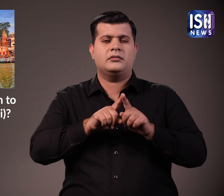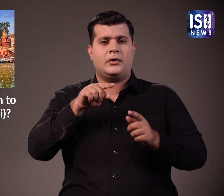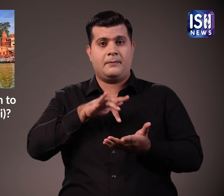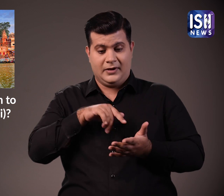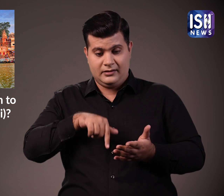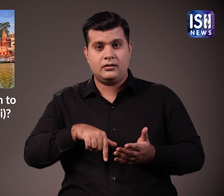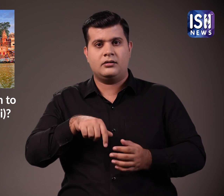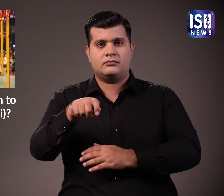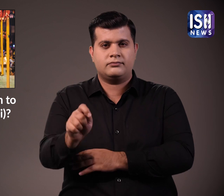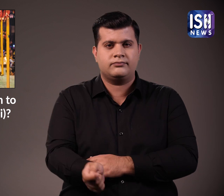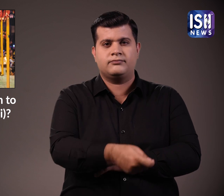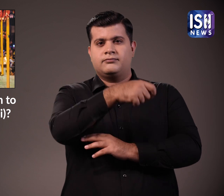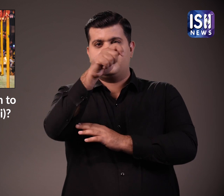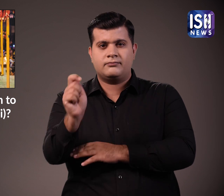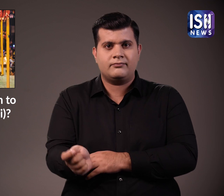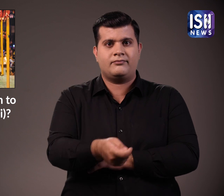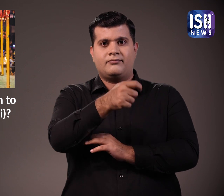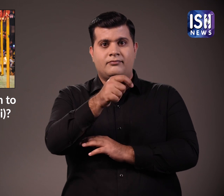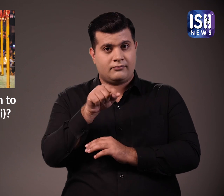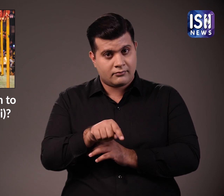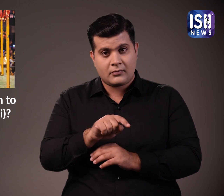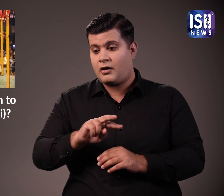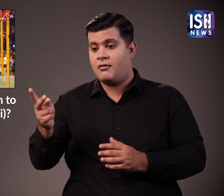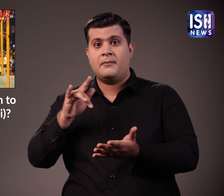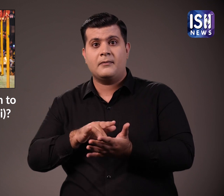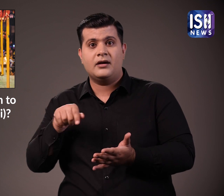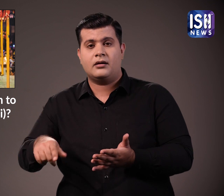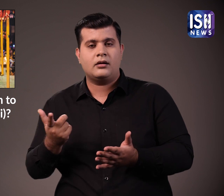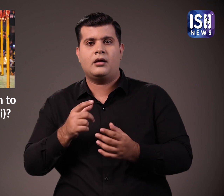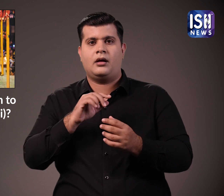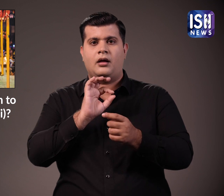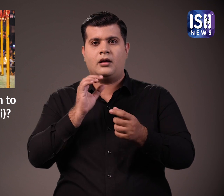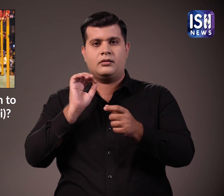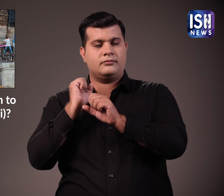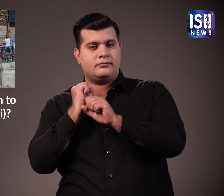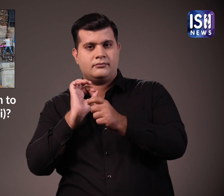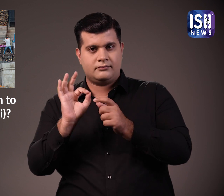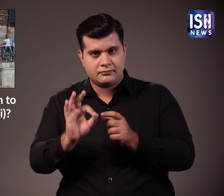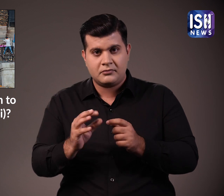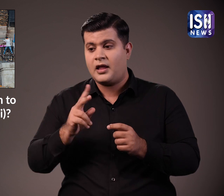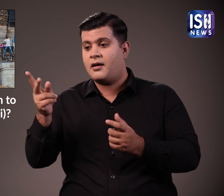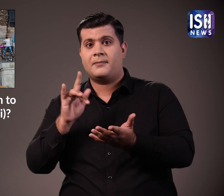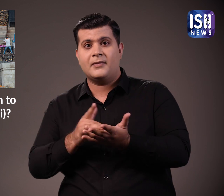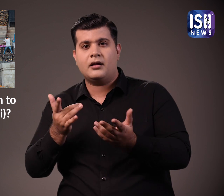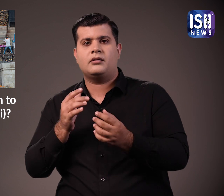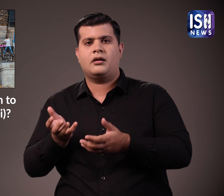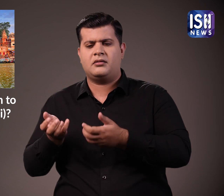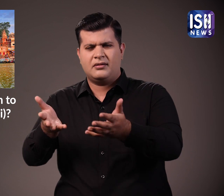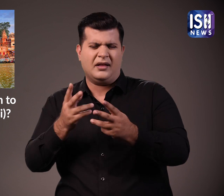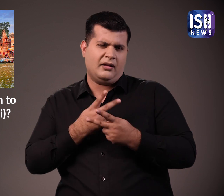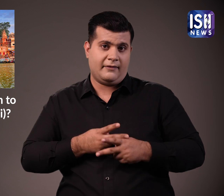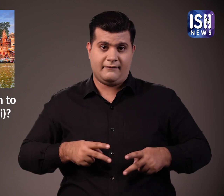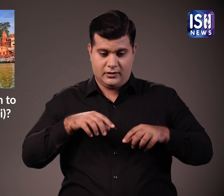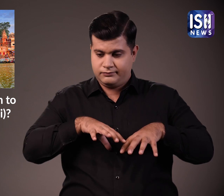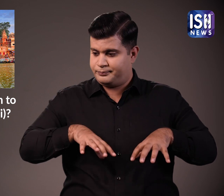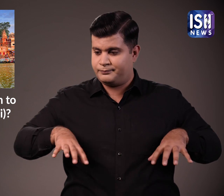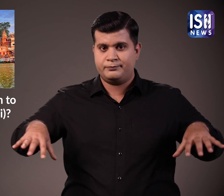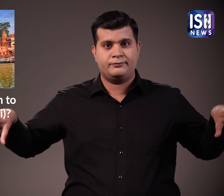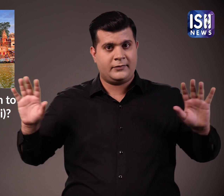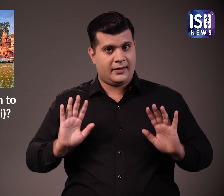On one of the ghat you will see people performing aarti, on another ghat, cremating bodies and on the third ghat performing some rituals.